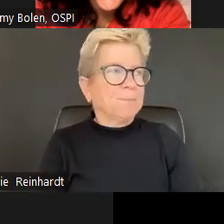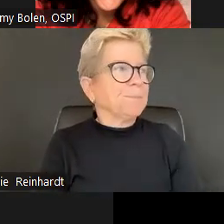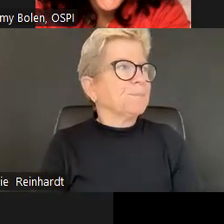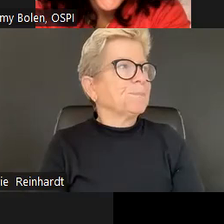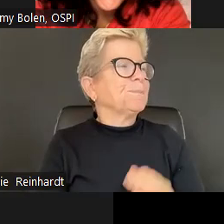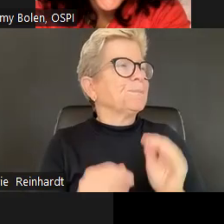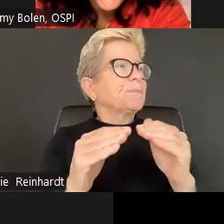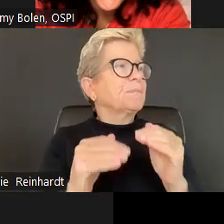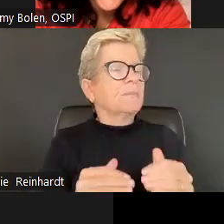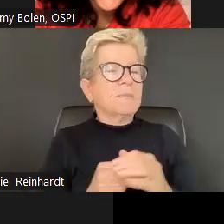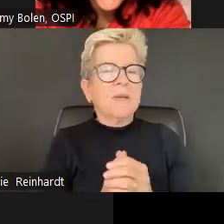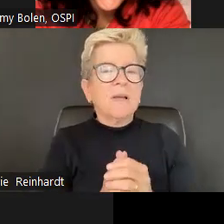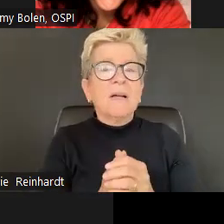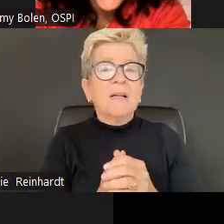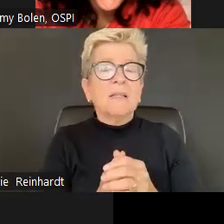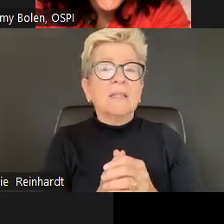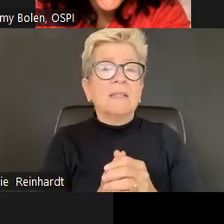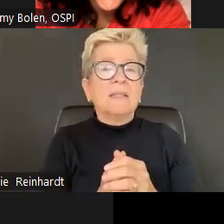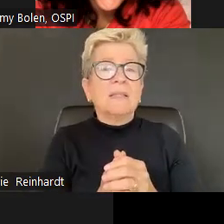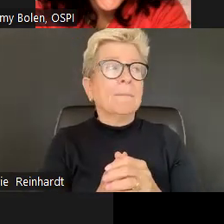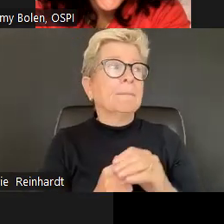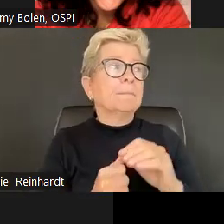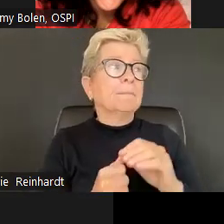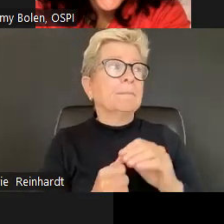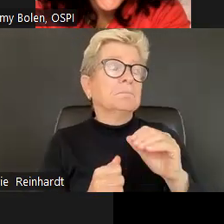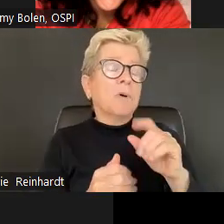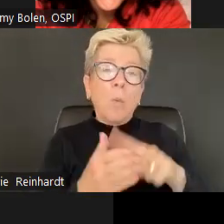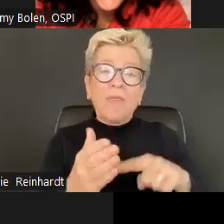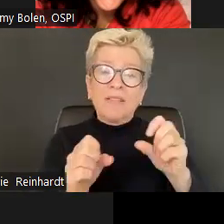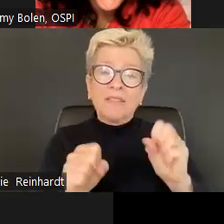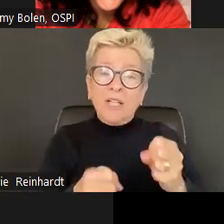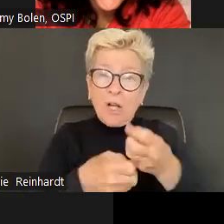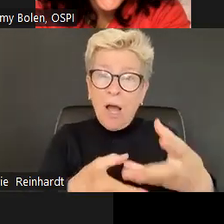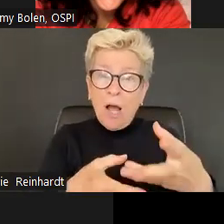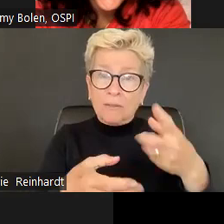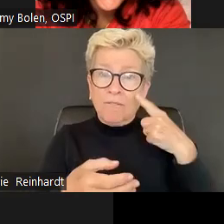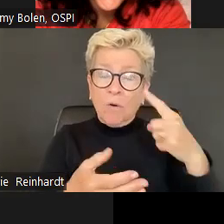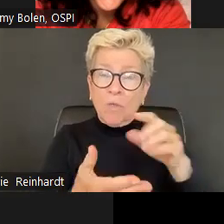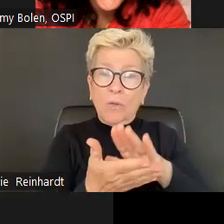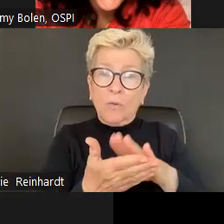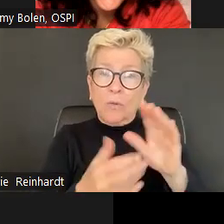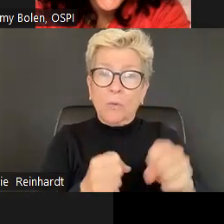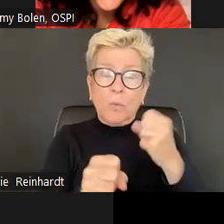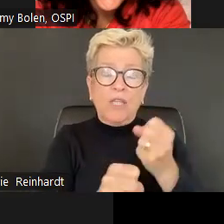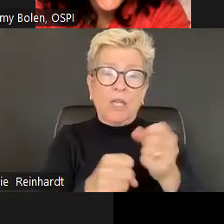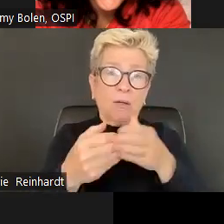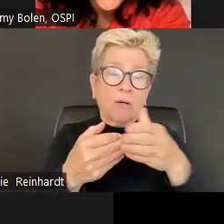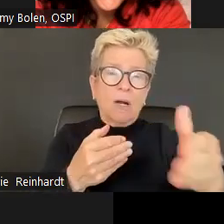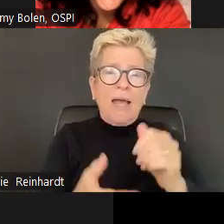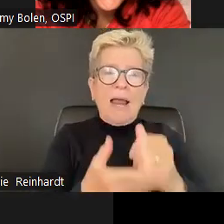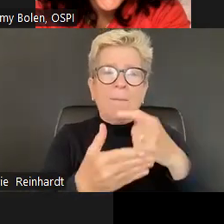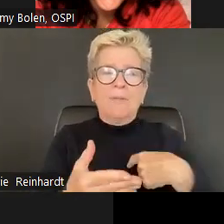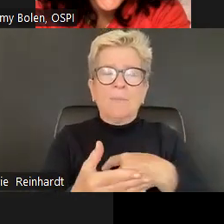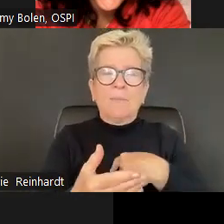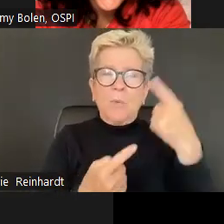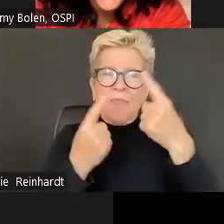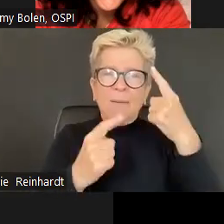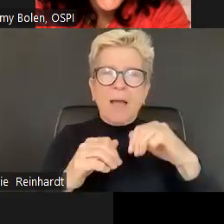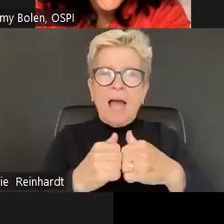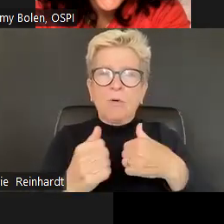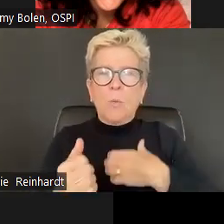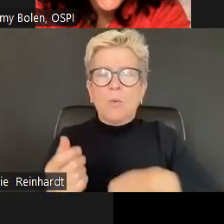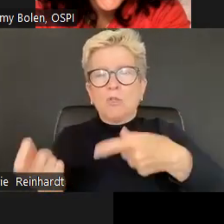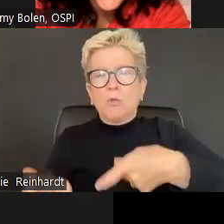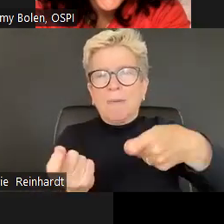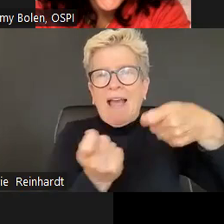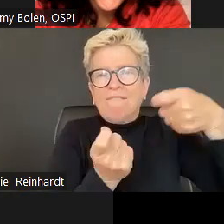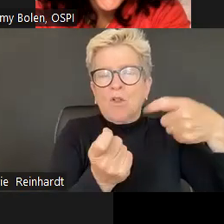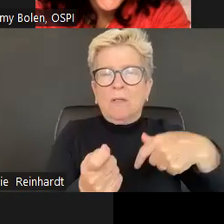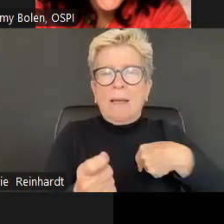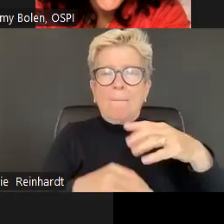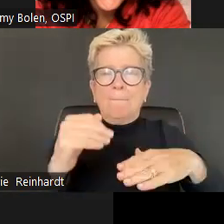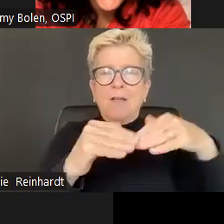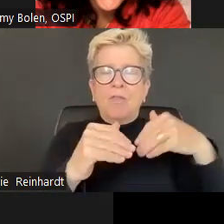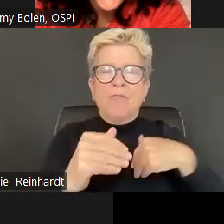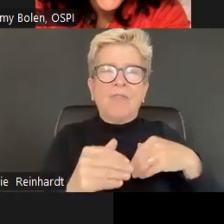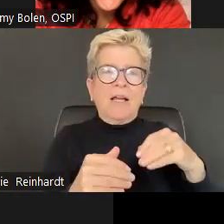So it's helping kids. Name them again. It's another thing that intentionality of naming these skills so that when they go into other domains of their life, they recognize that they already have those assets as they work and move in.